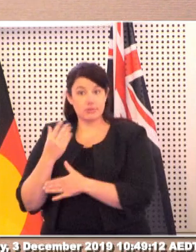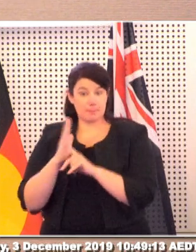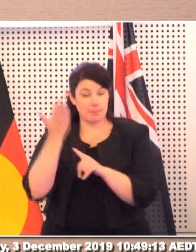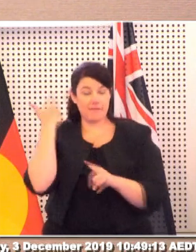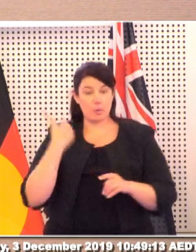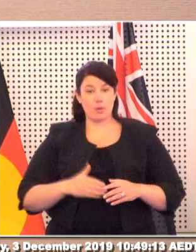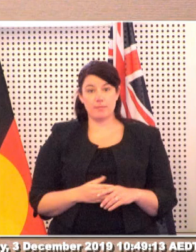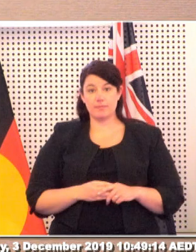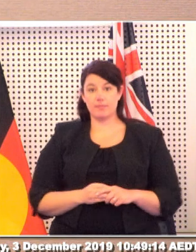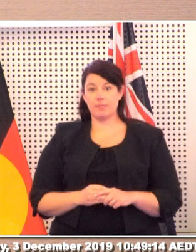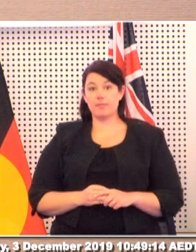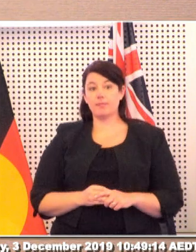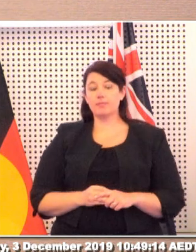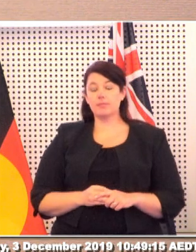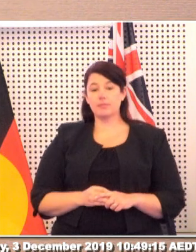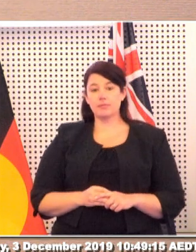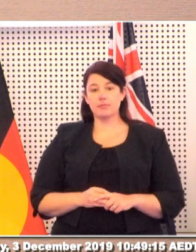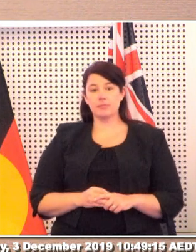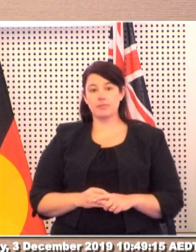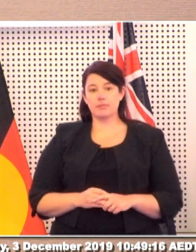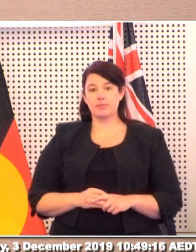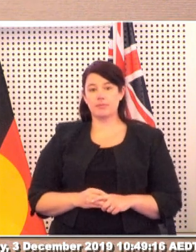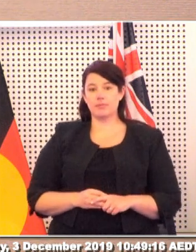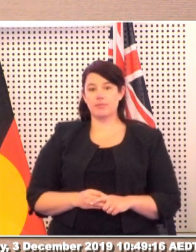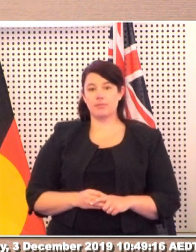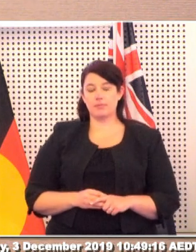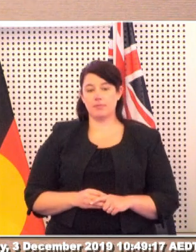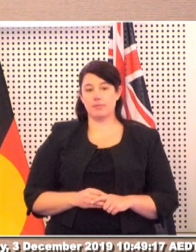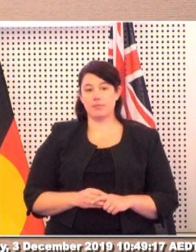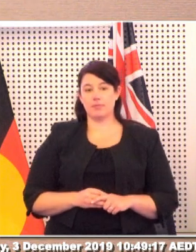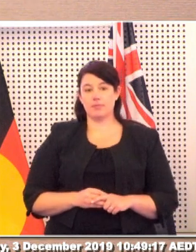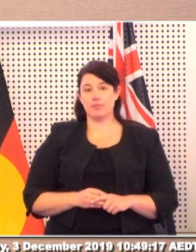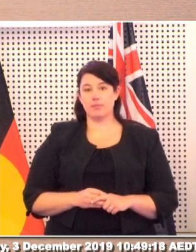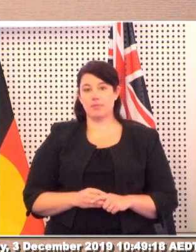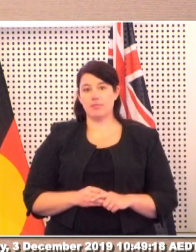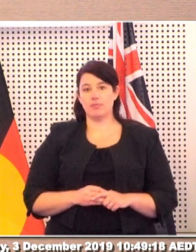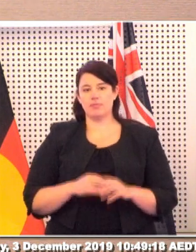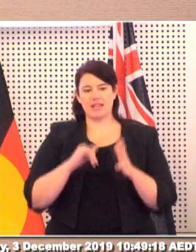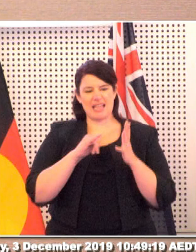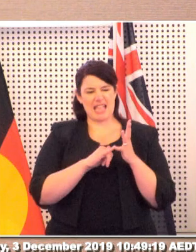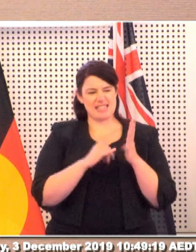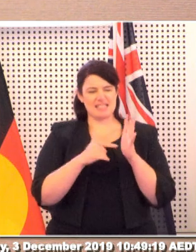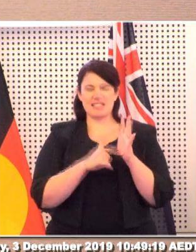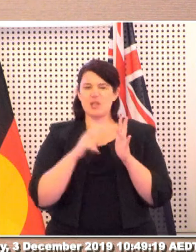So usually the ways that these supervised treatment orders or STOs end up being